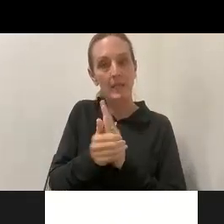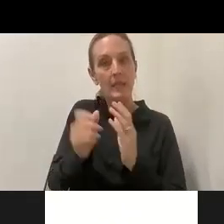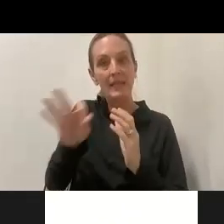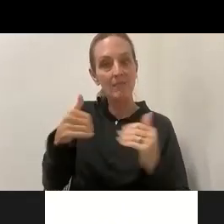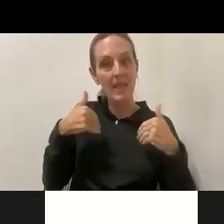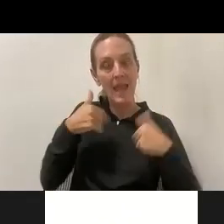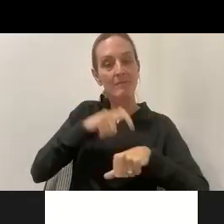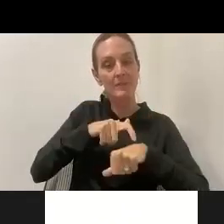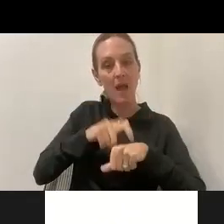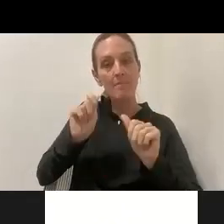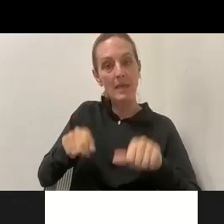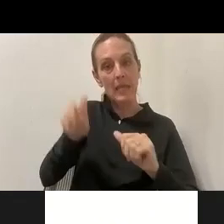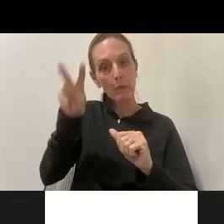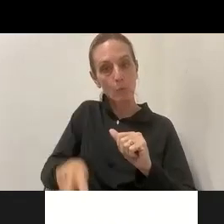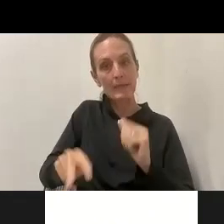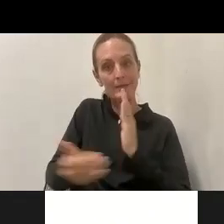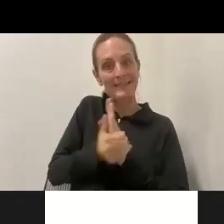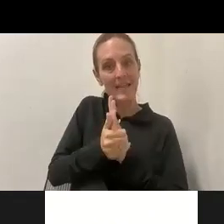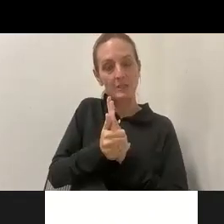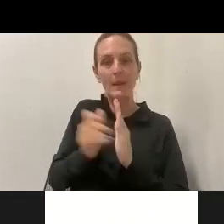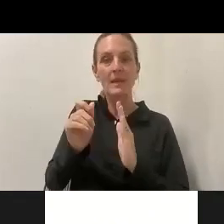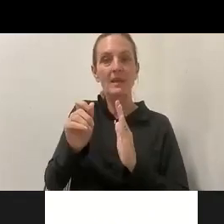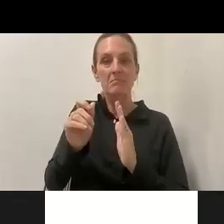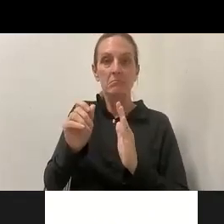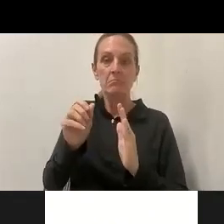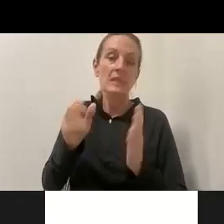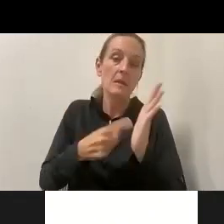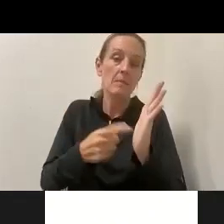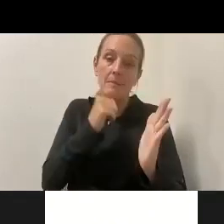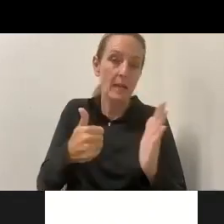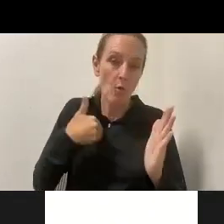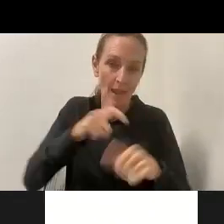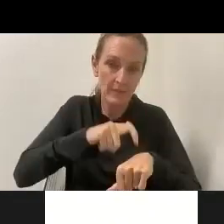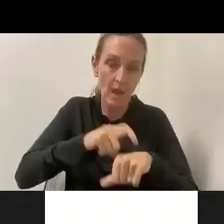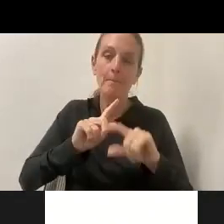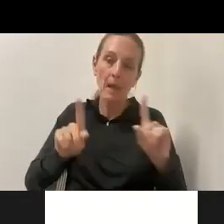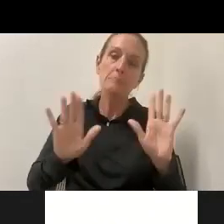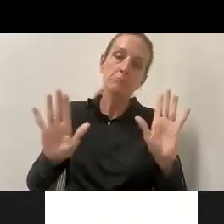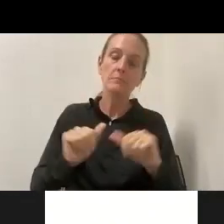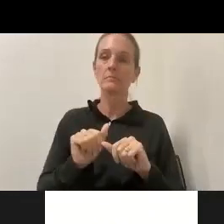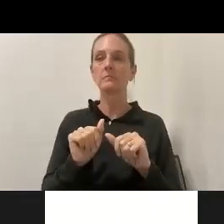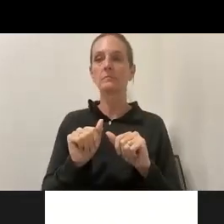Sometimes they don't. Be clear, and concise, and specific when writing your proposal. Use